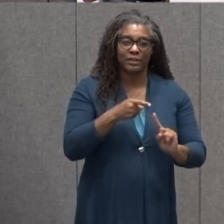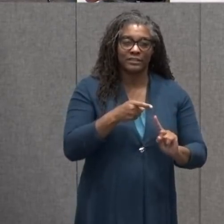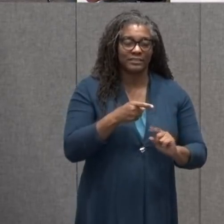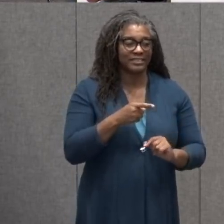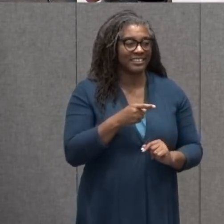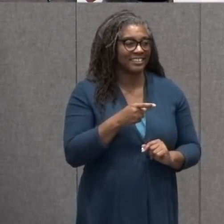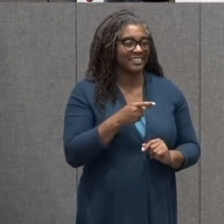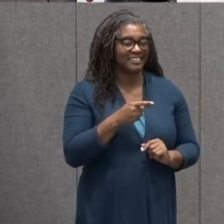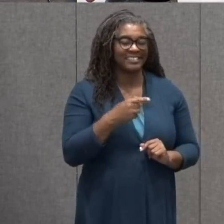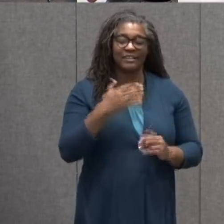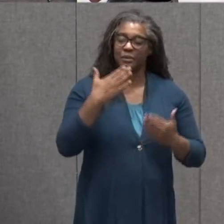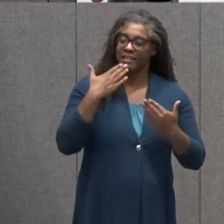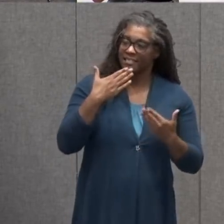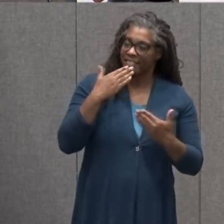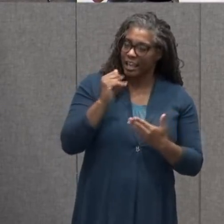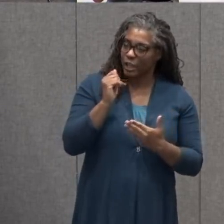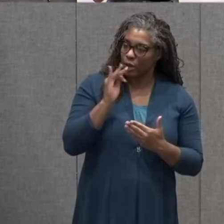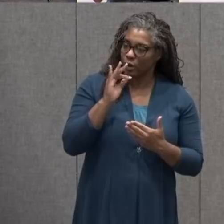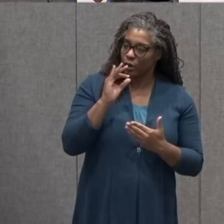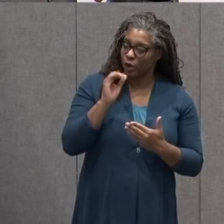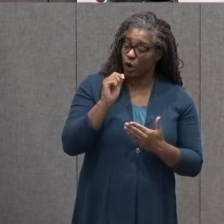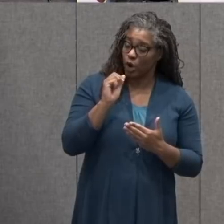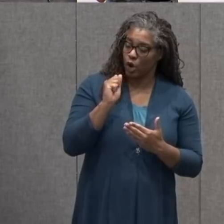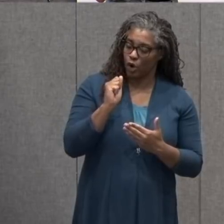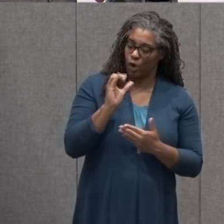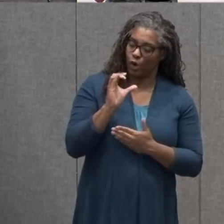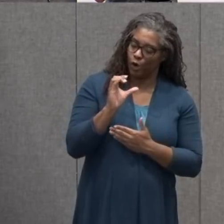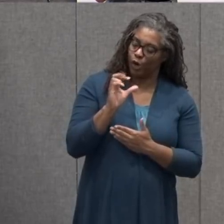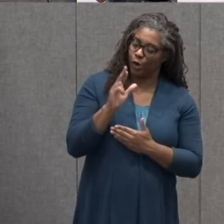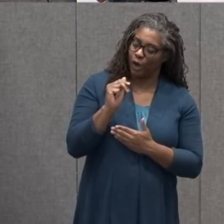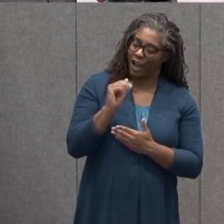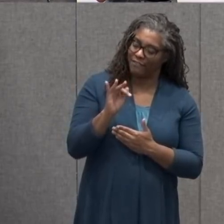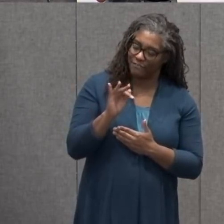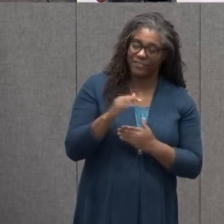So thank you for joining, sharing this time with me. I'm gonna leave it to Ms. Kay now,